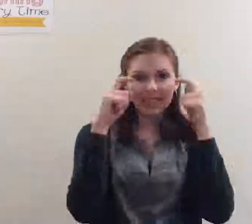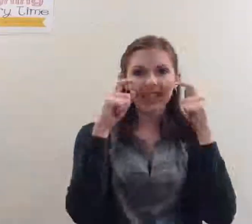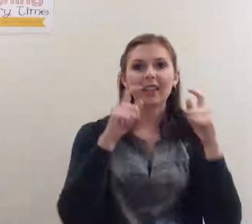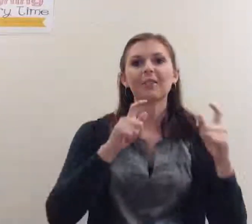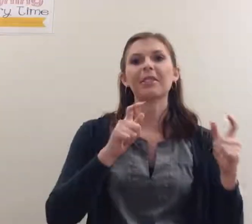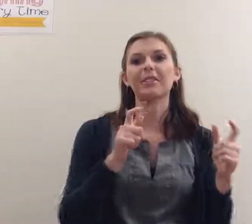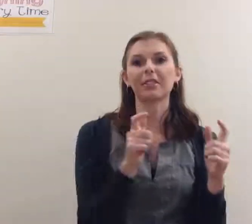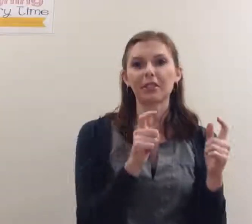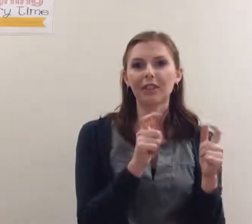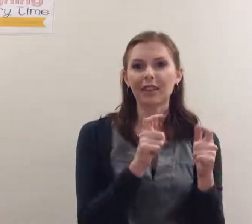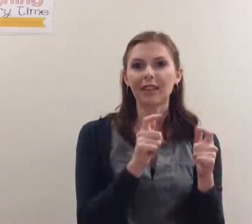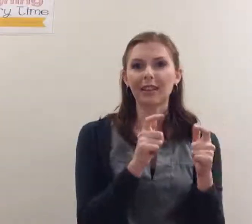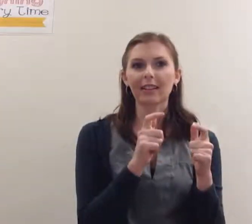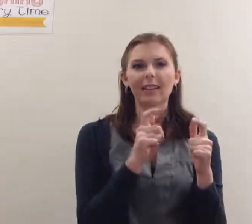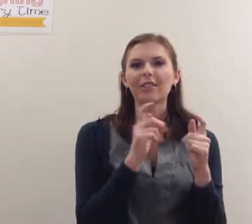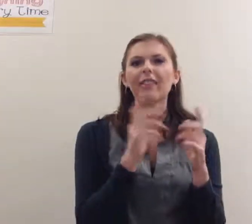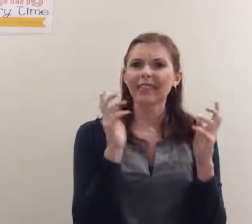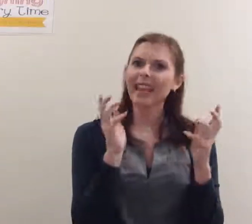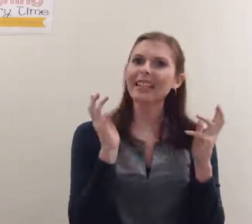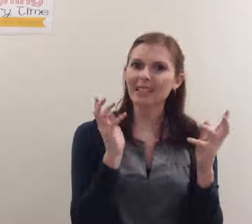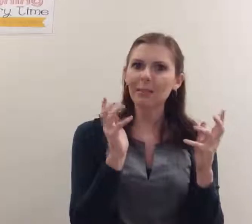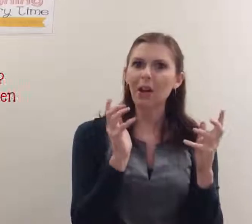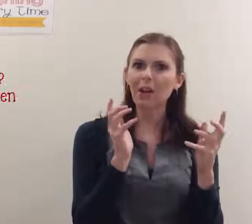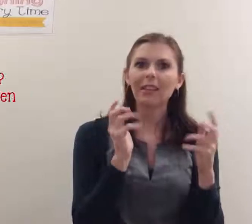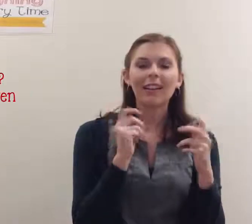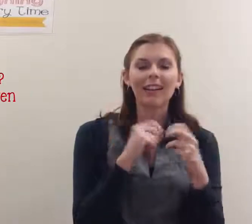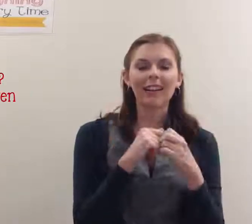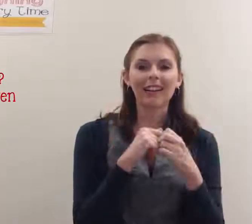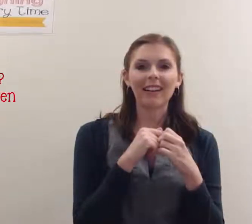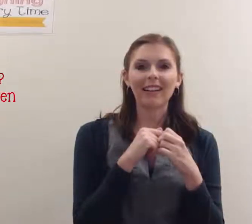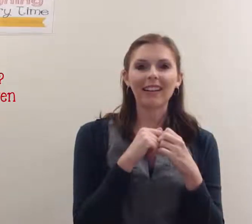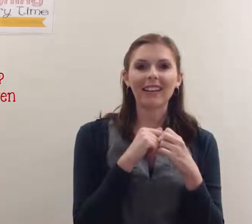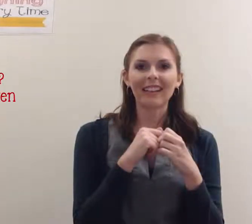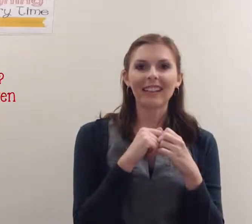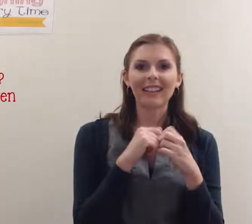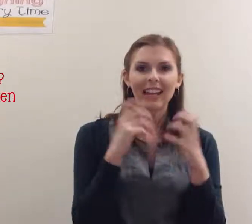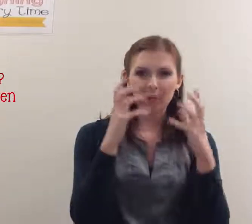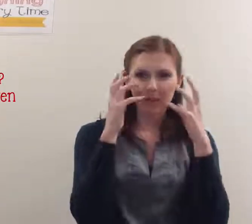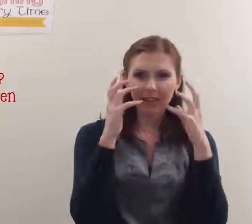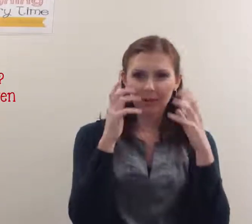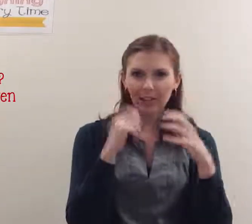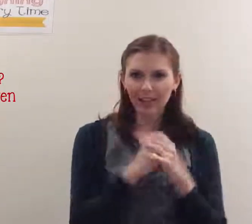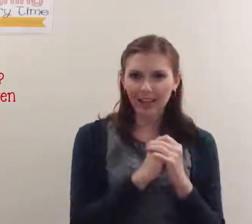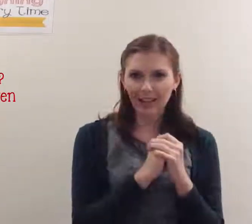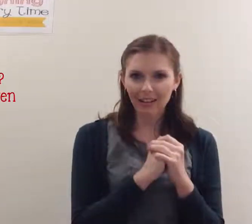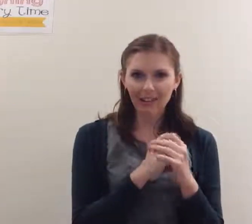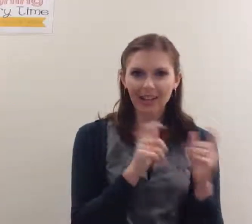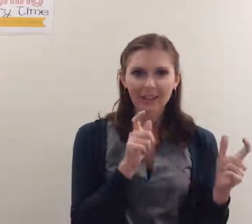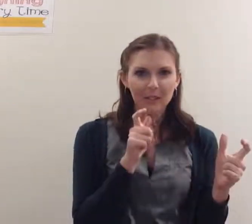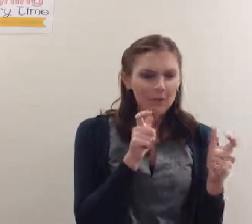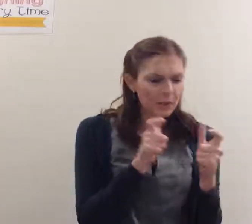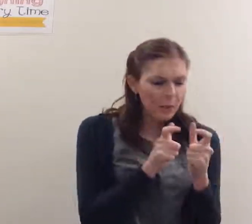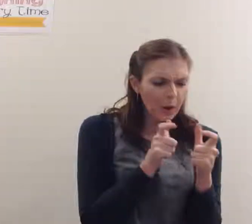....going to be down and you're just going to "Think Small"...ahhhh.... ...think what that would look like on your face, so, small.